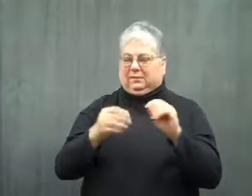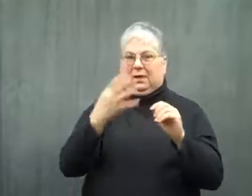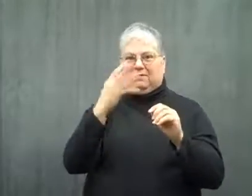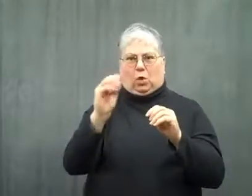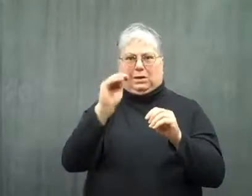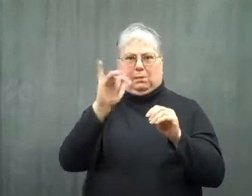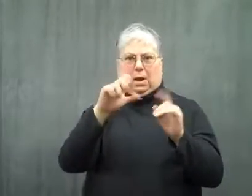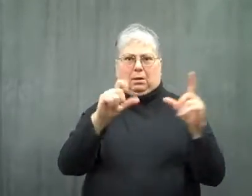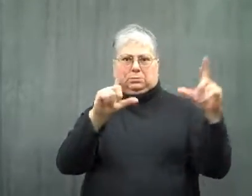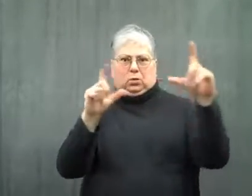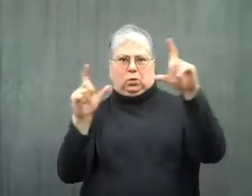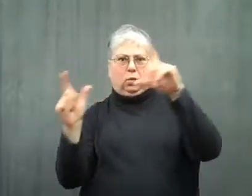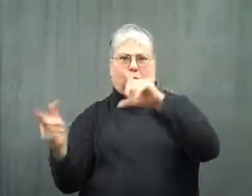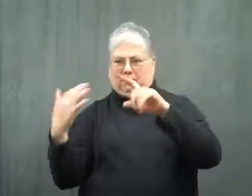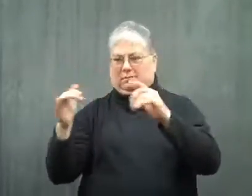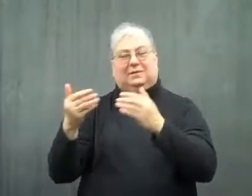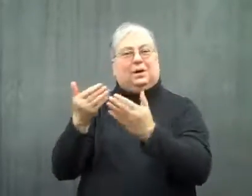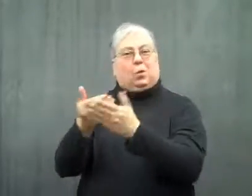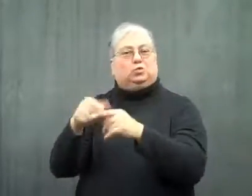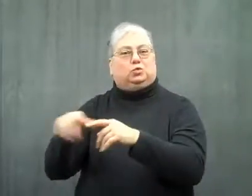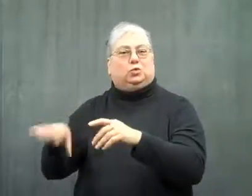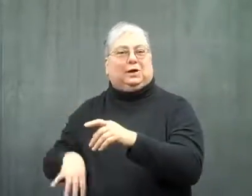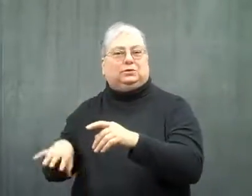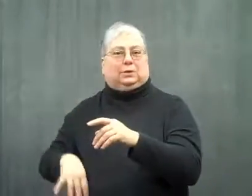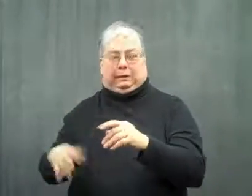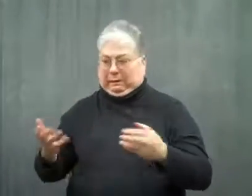The pole had moved 40 miles closer to Russia.